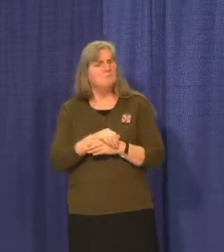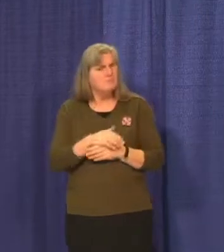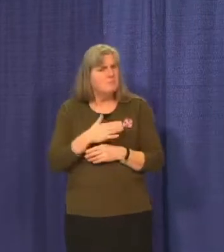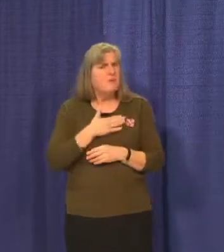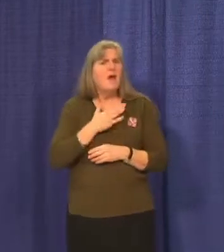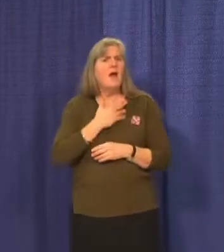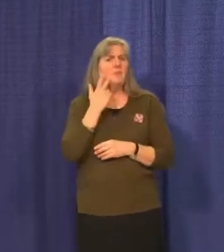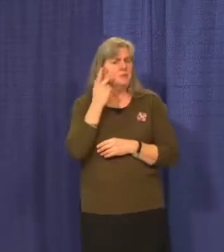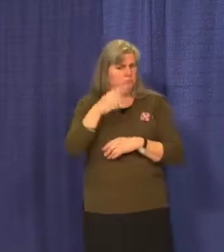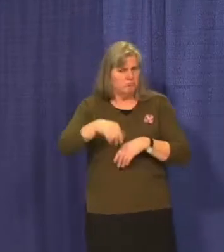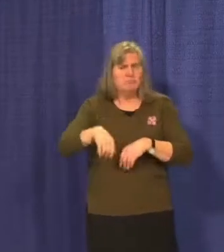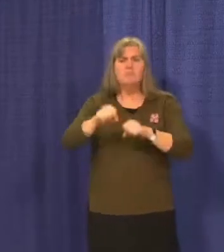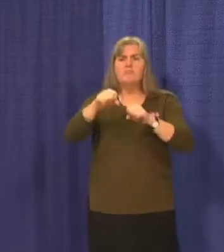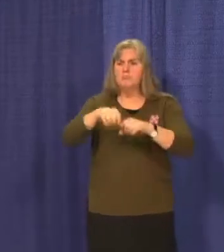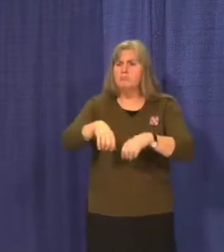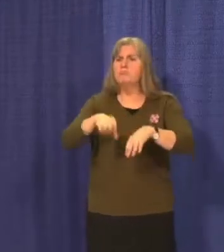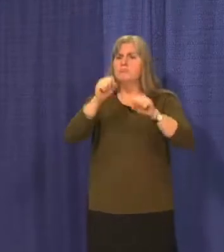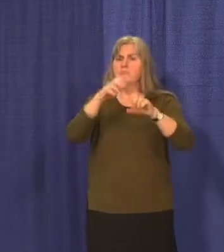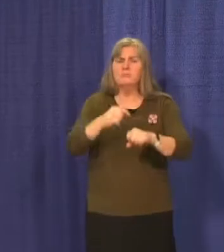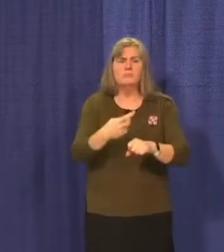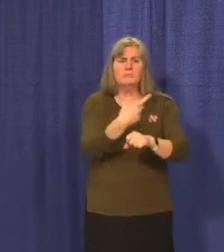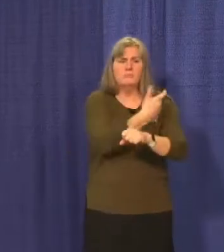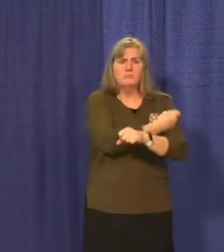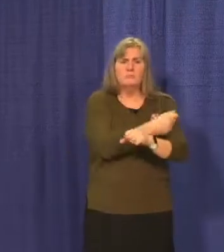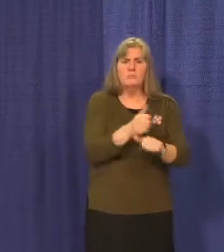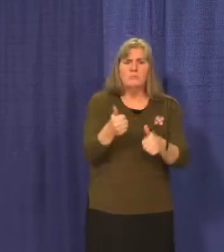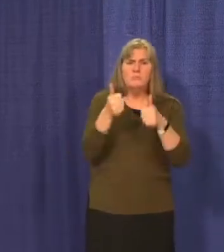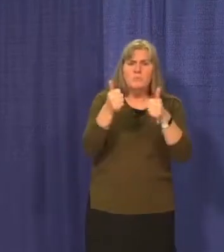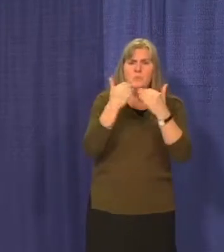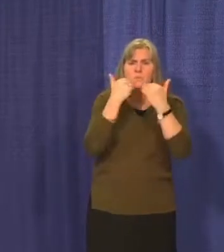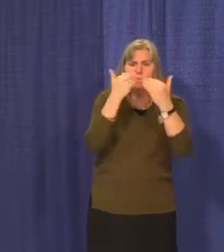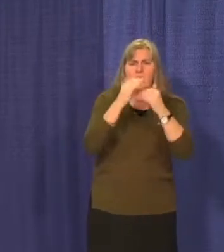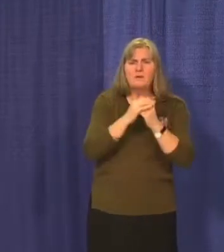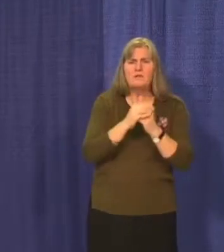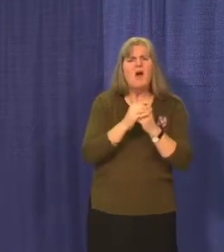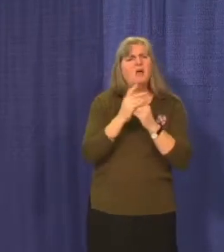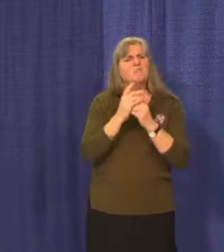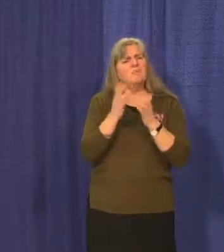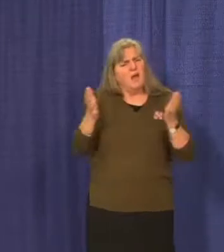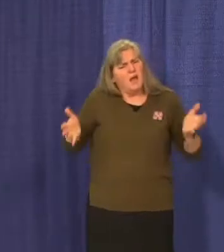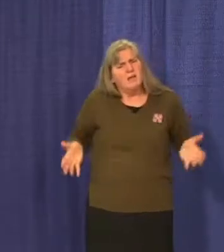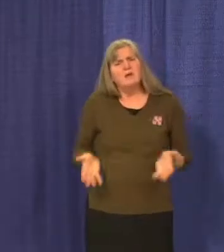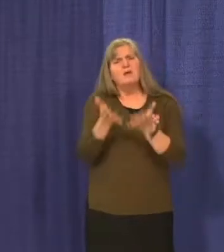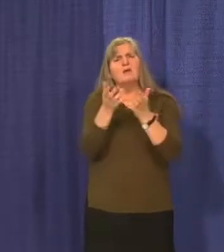We're really happy with the uptake we have seen so far and we want to continue to encourage